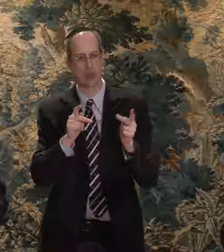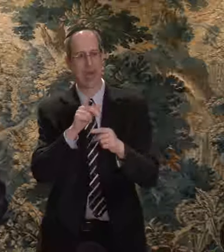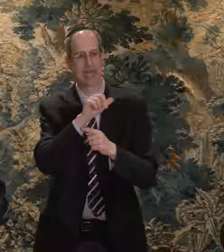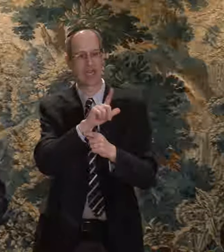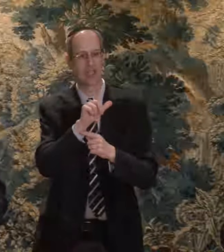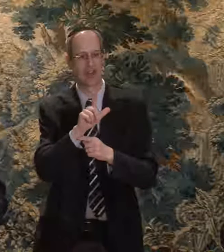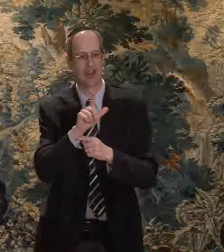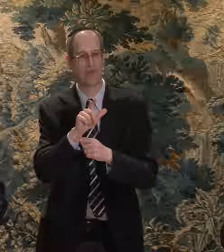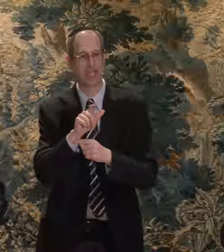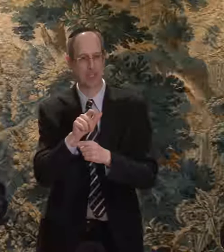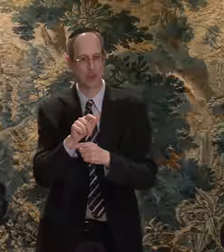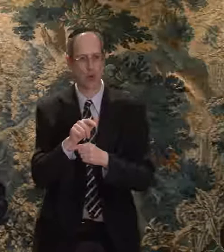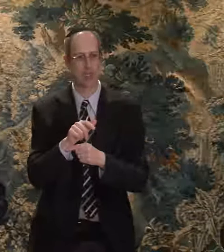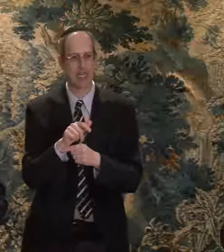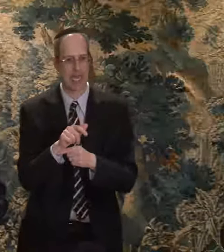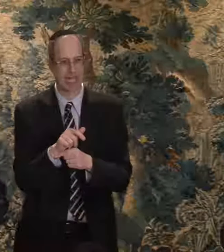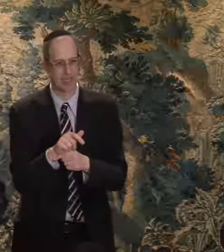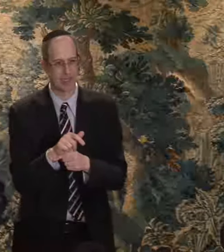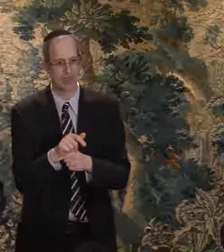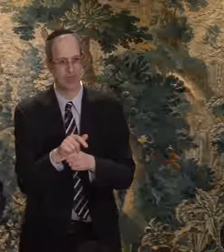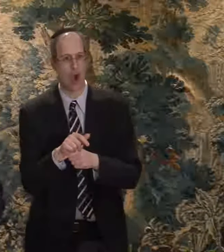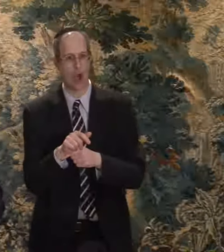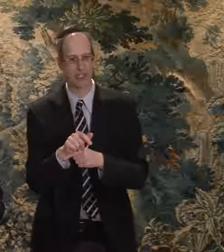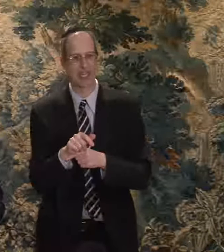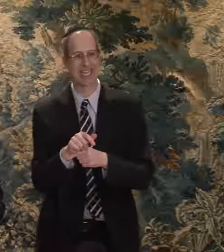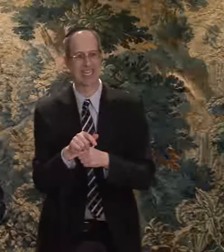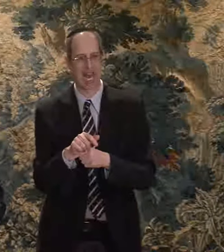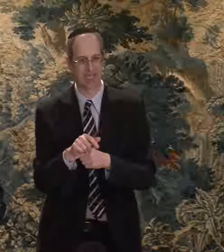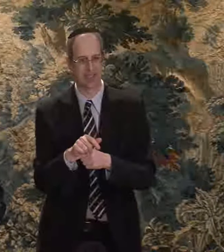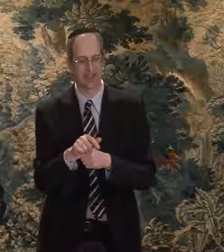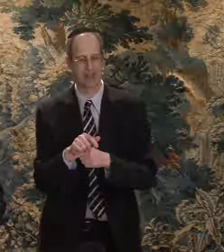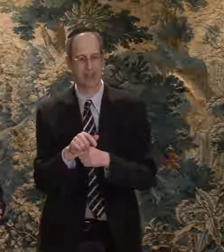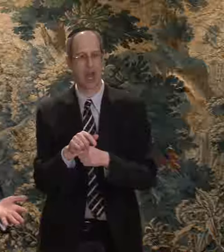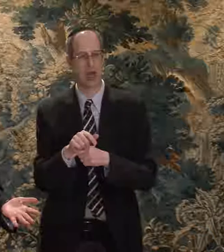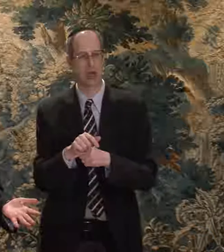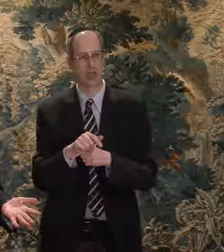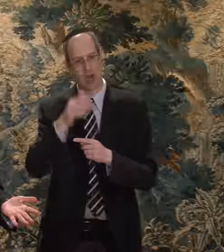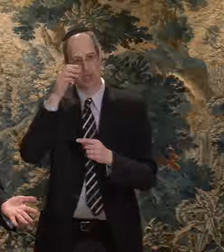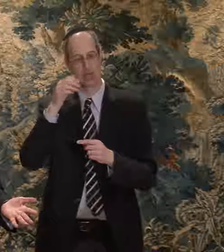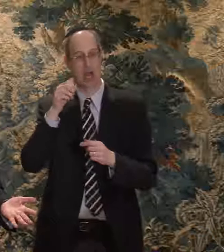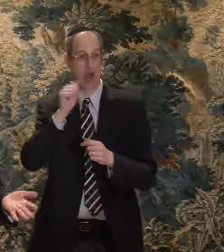Valley a tool all FS art so Canon I'm from a FINA went to go to canal via